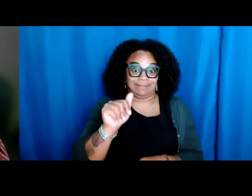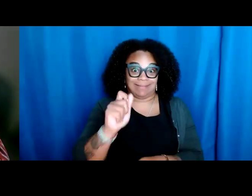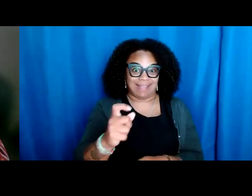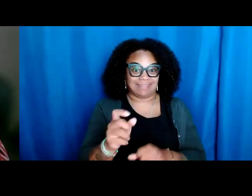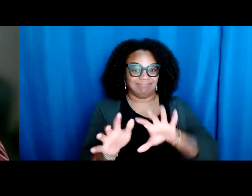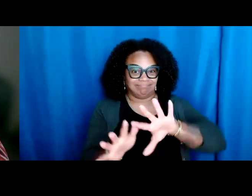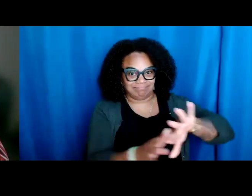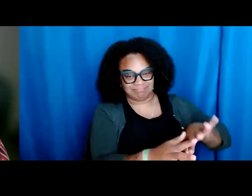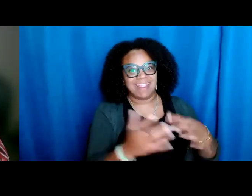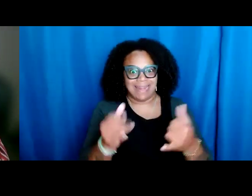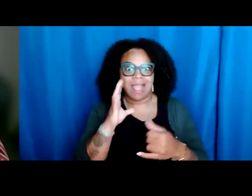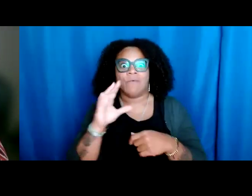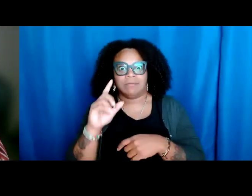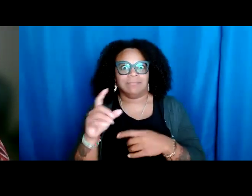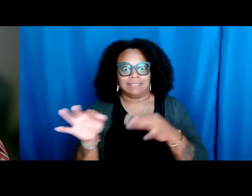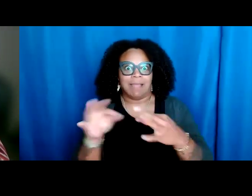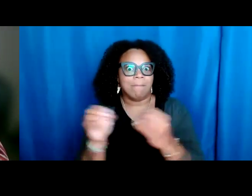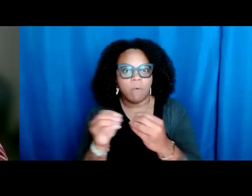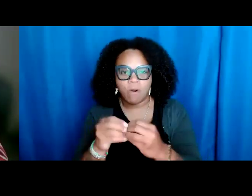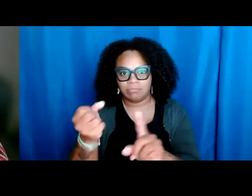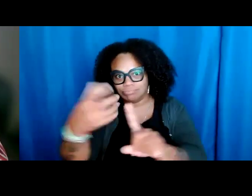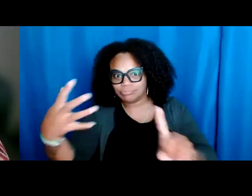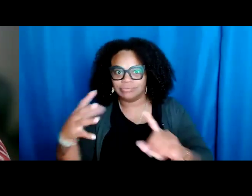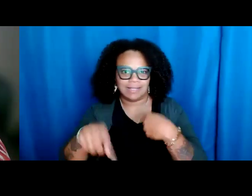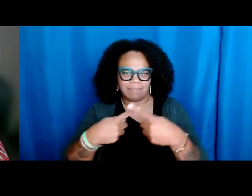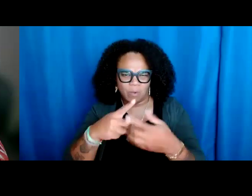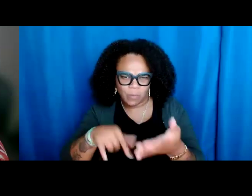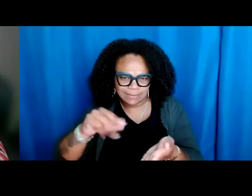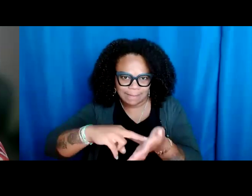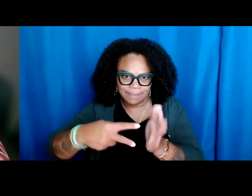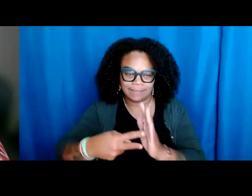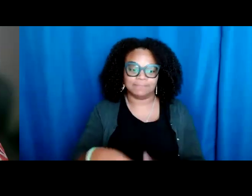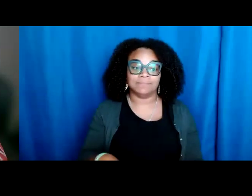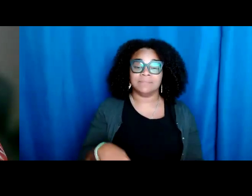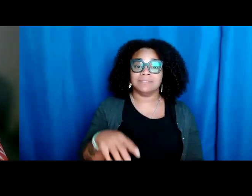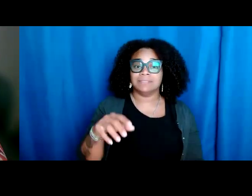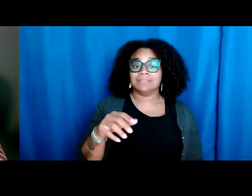about Self-Employment Tax that will explain exactly what it is. Self-Employment Tax are